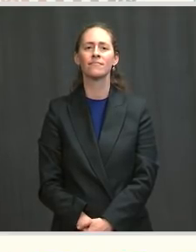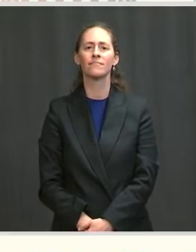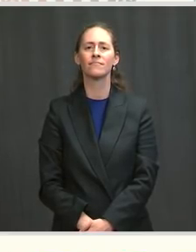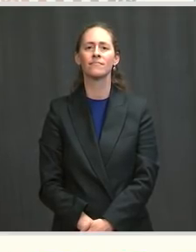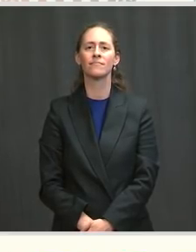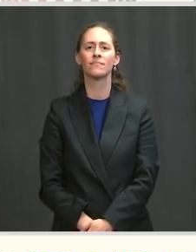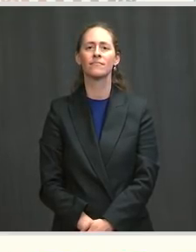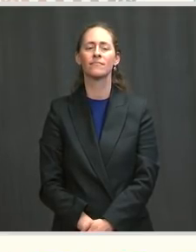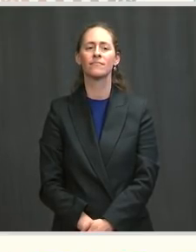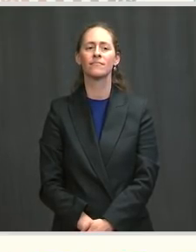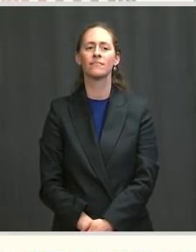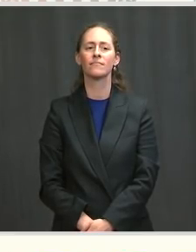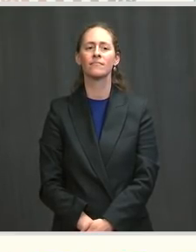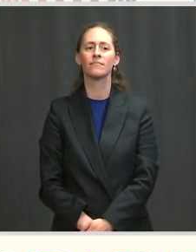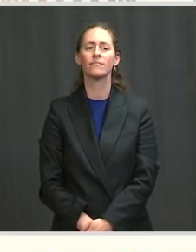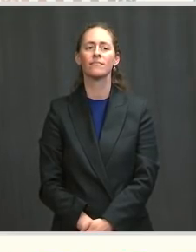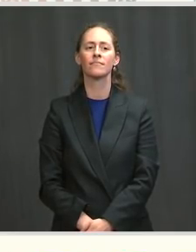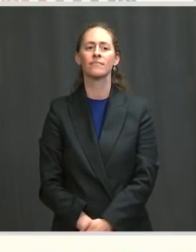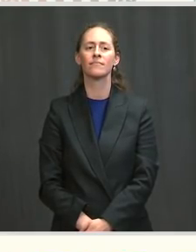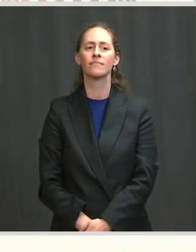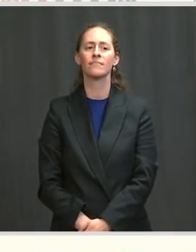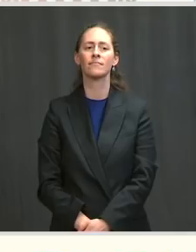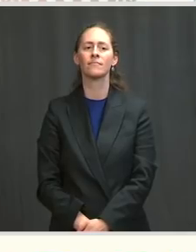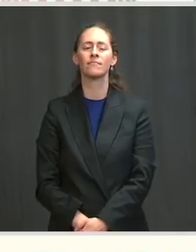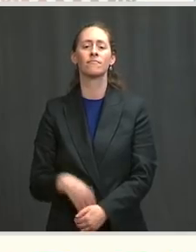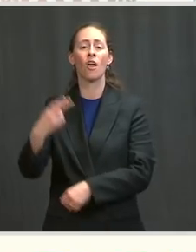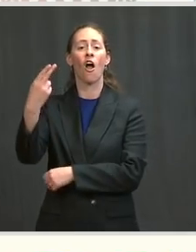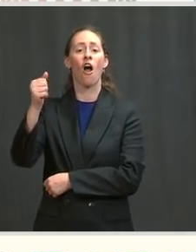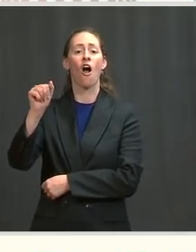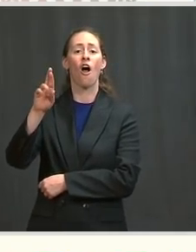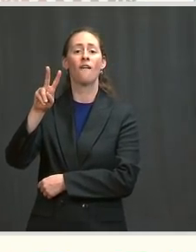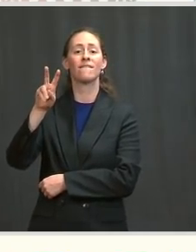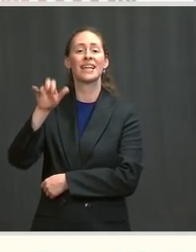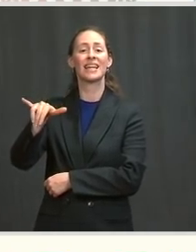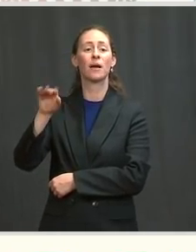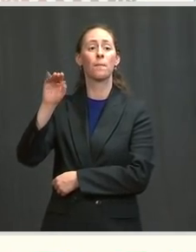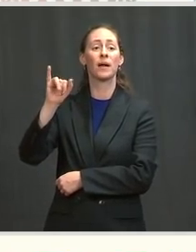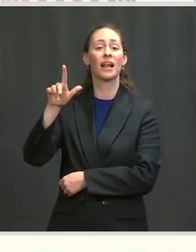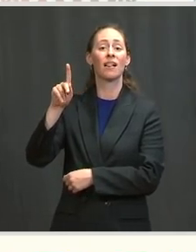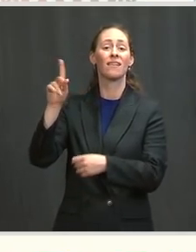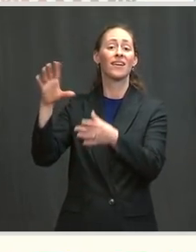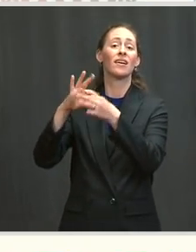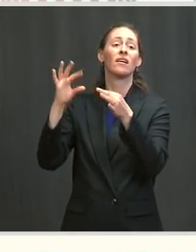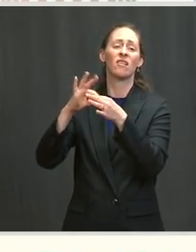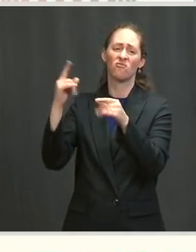Harvey Milk was right when he said, quote, "It takes no compromise to give people their rights."